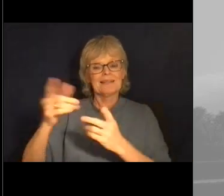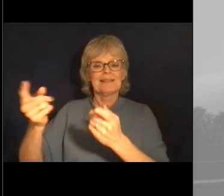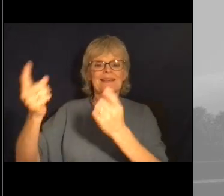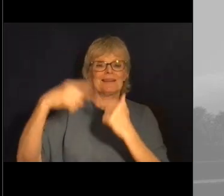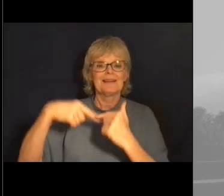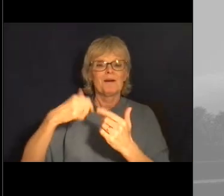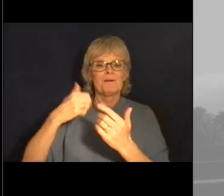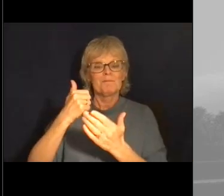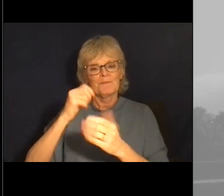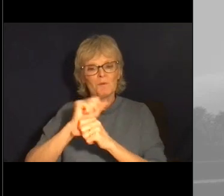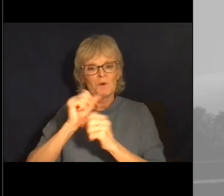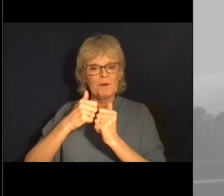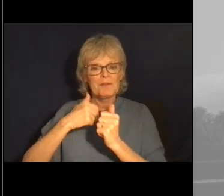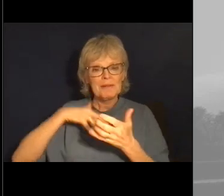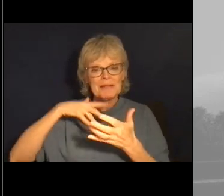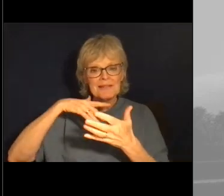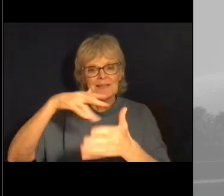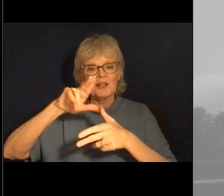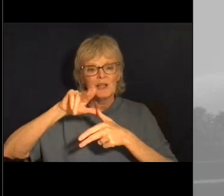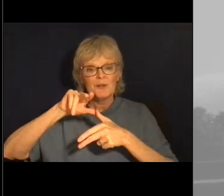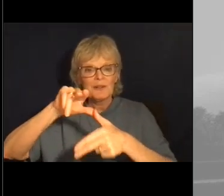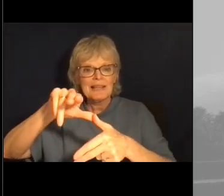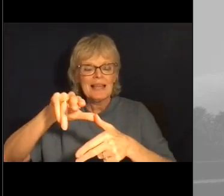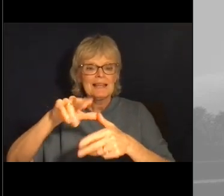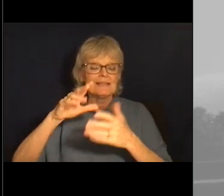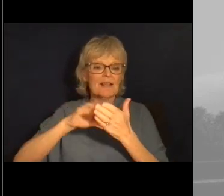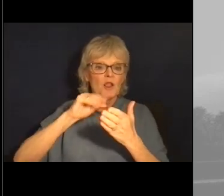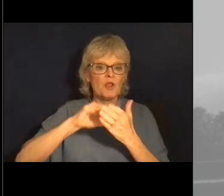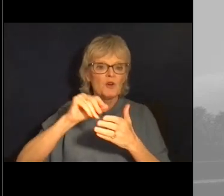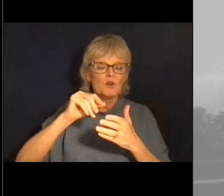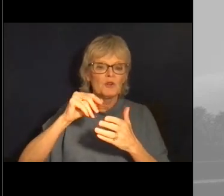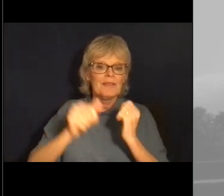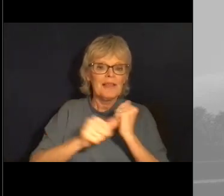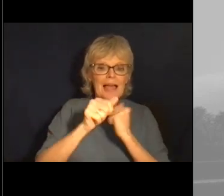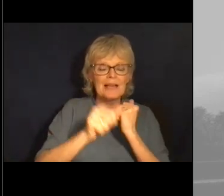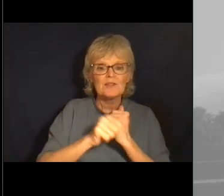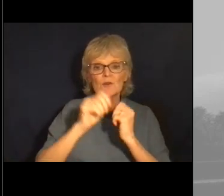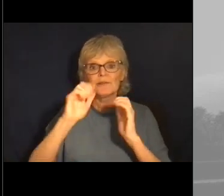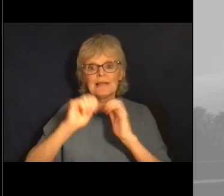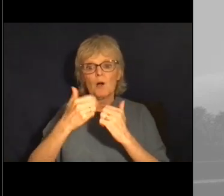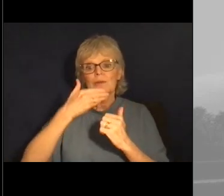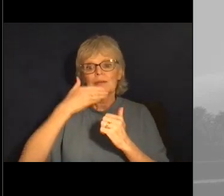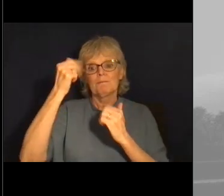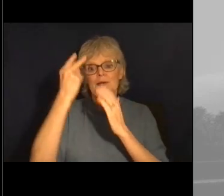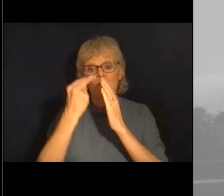And, you know, try to figure out how they work and what all the hazards are and how we can better predict those and better be prepared for those.